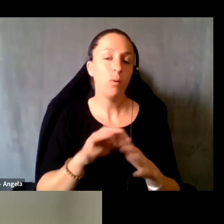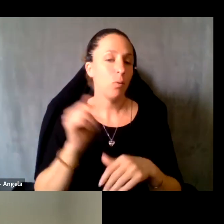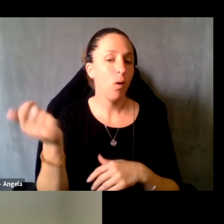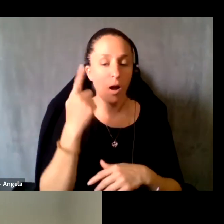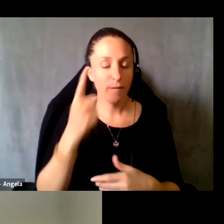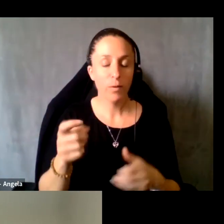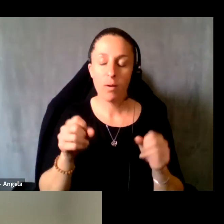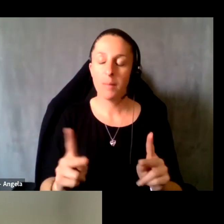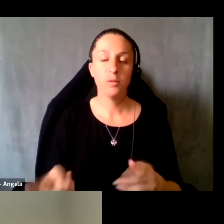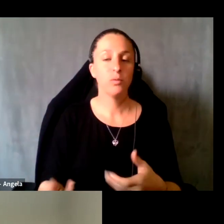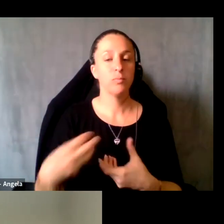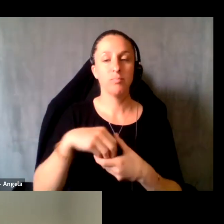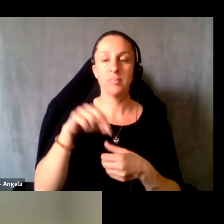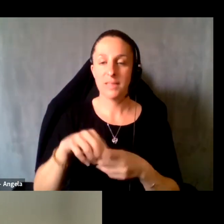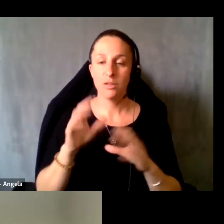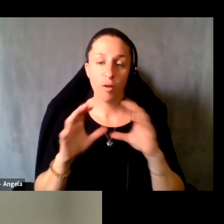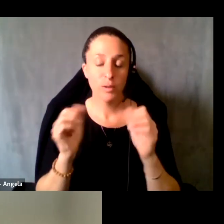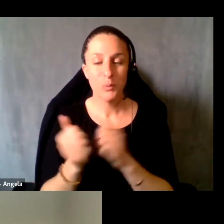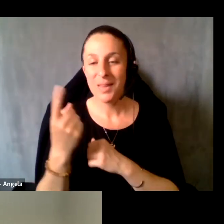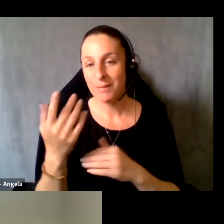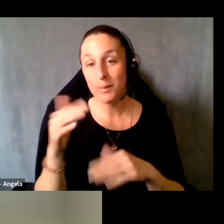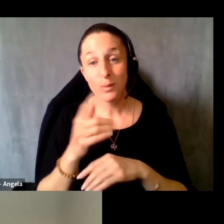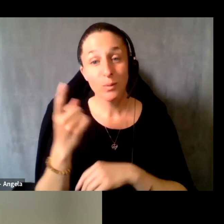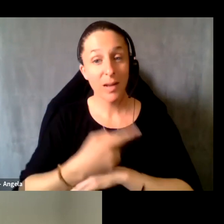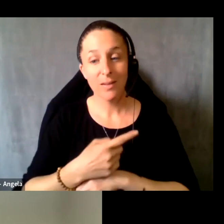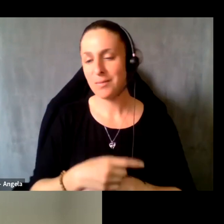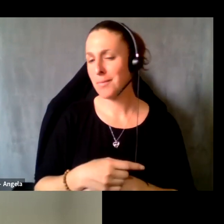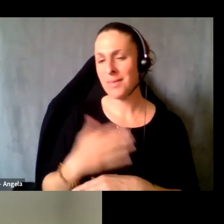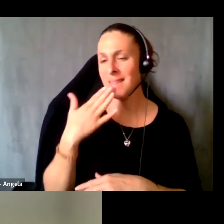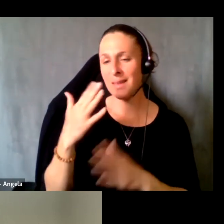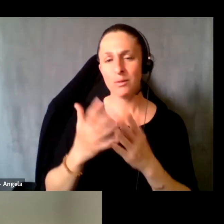in this conversation with everyone today. No, thank you so much, Salena, for coming